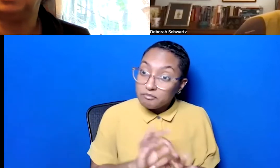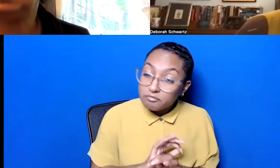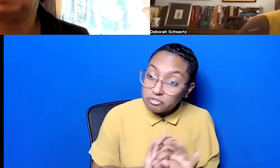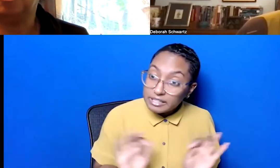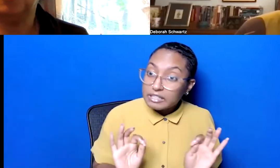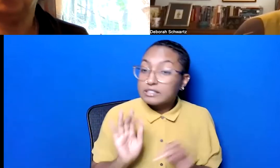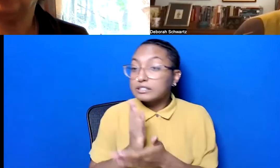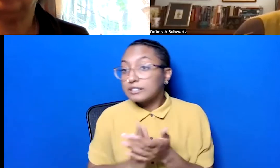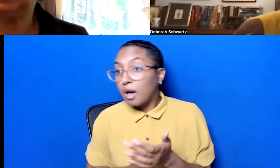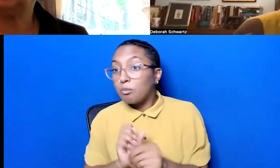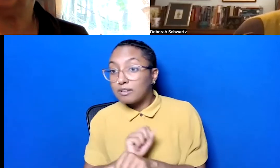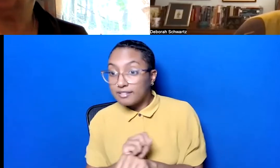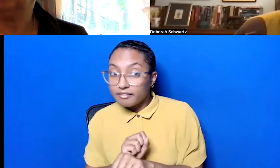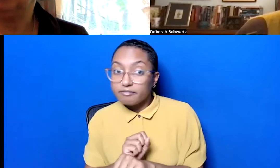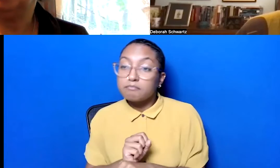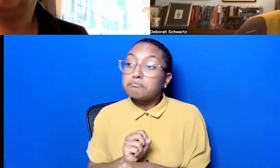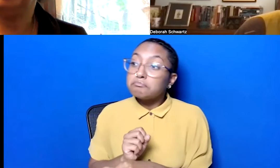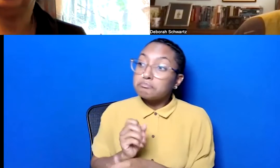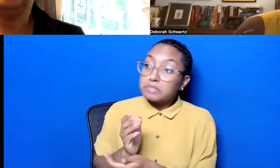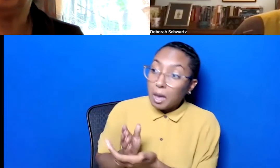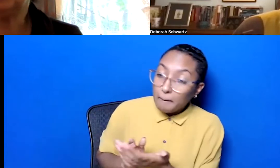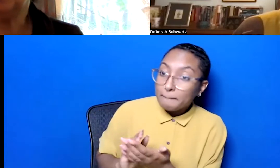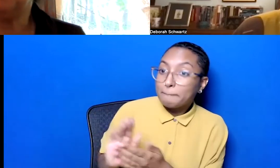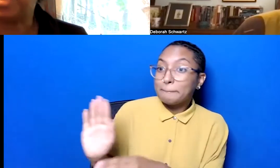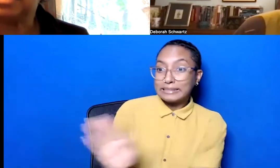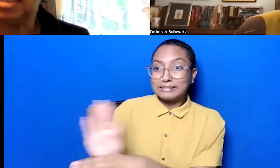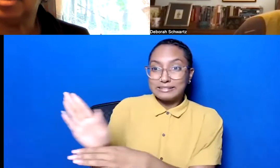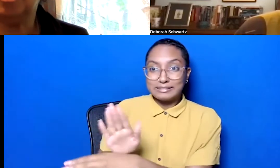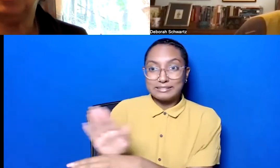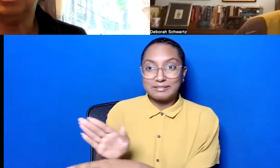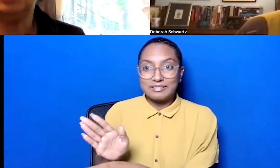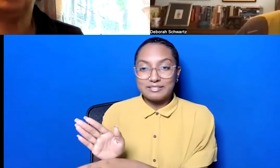um and some of them were business people. But it must have been a fascinating community and to